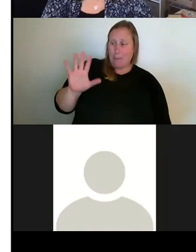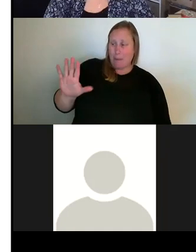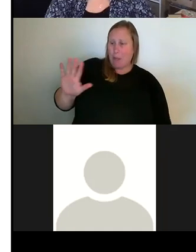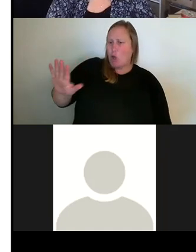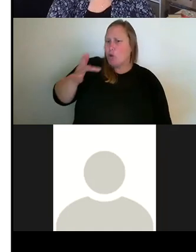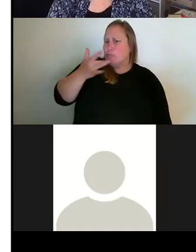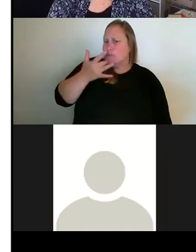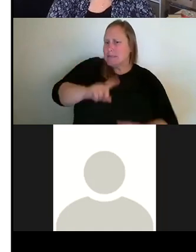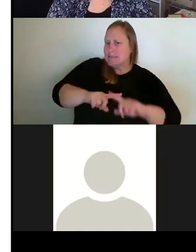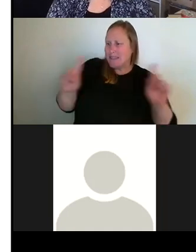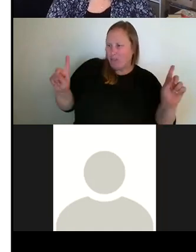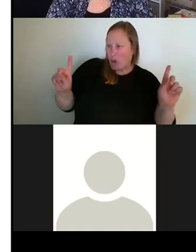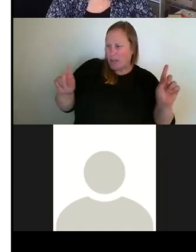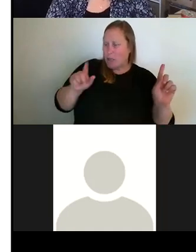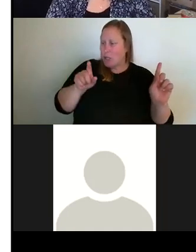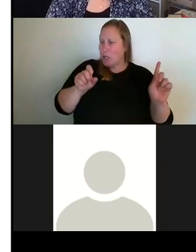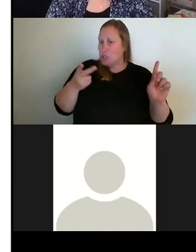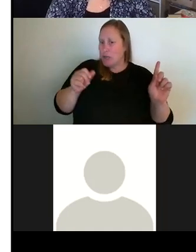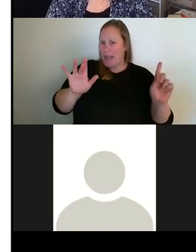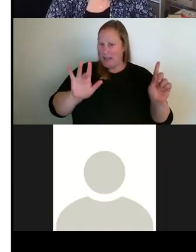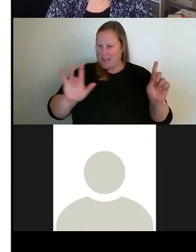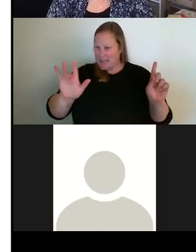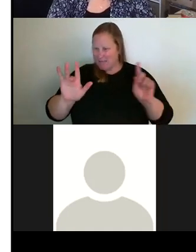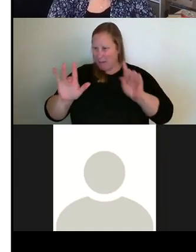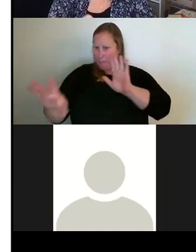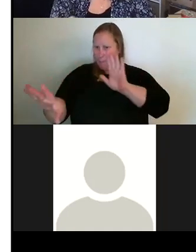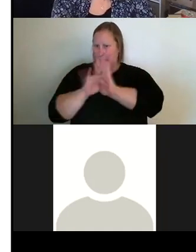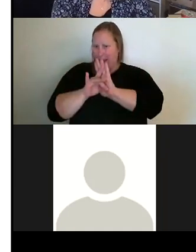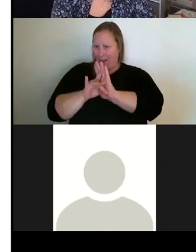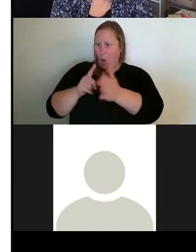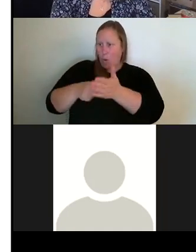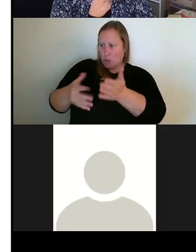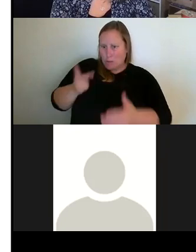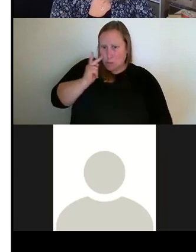preferences, and it can toggle it so Glenda's are exposed.